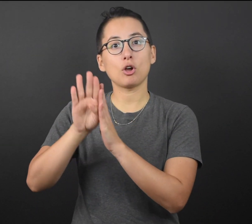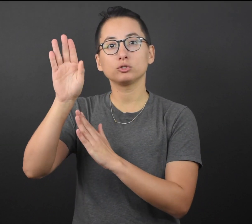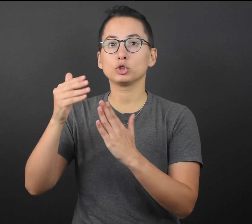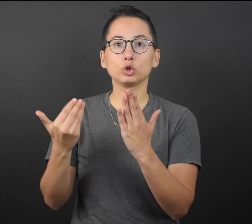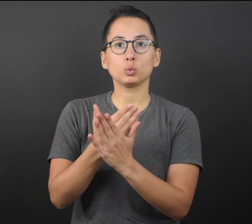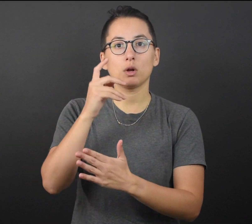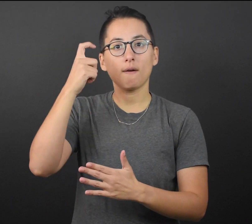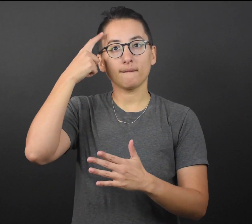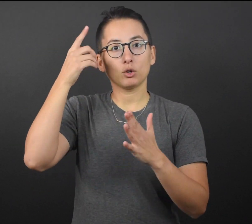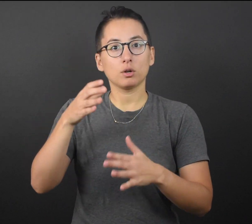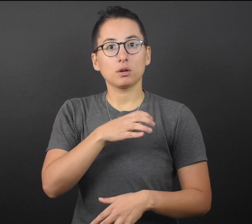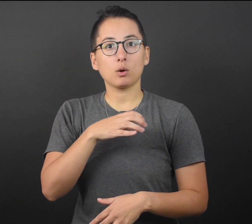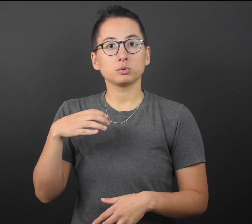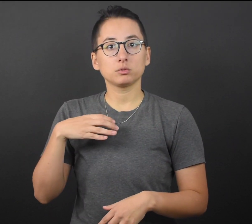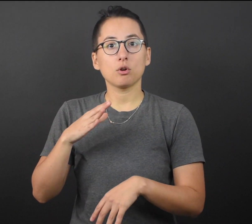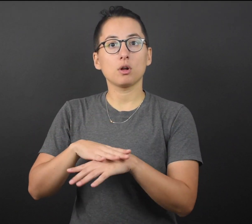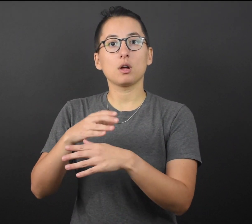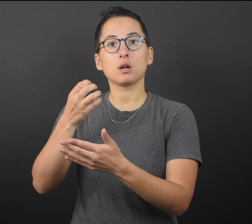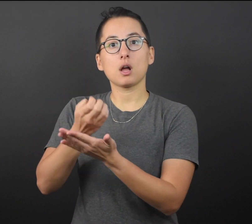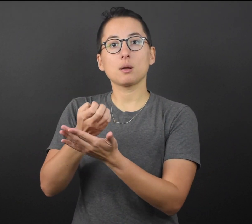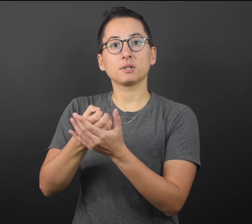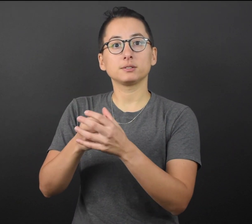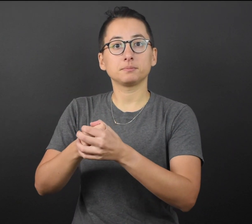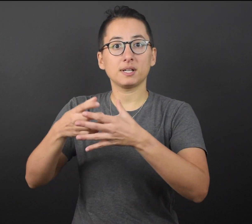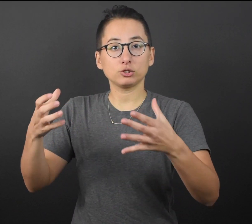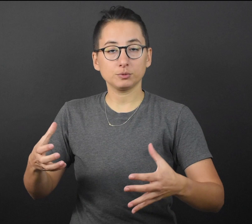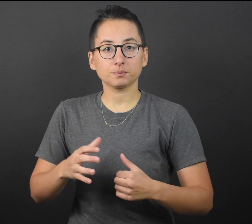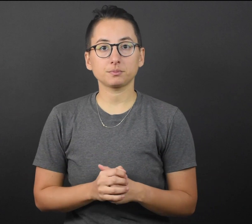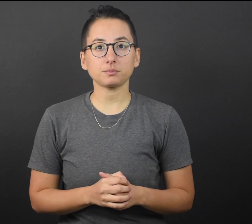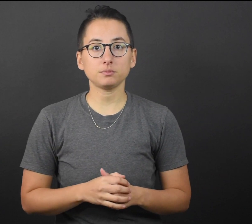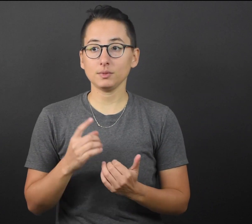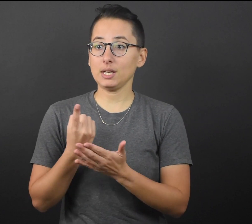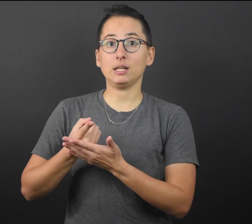MN Launches New Governor’s Council on Economic Expansion